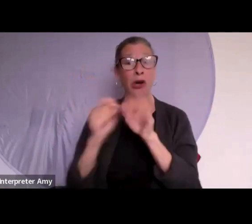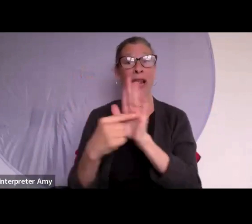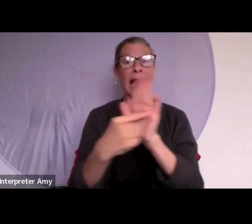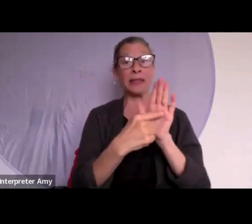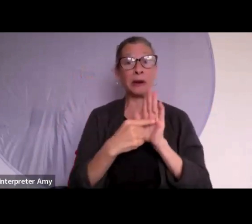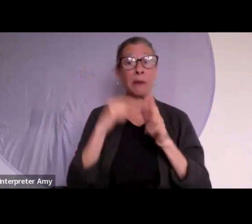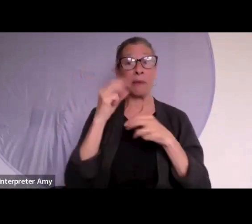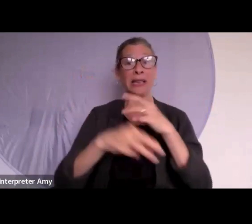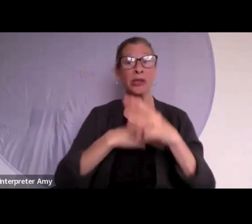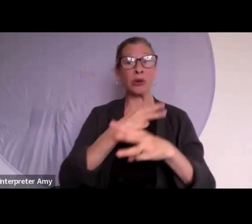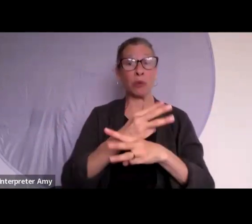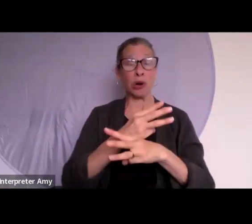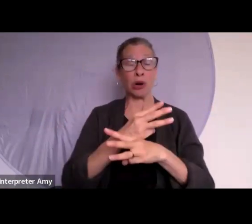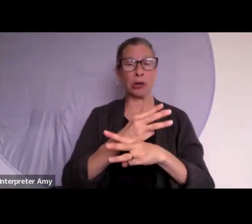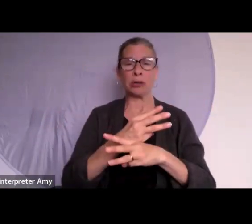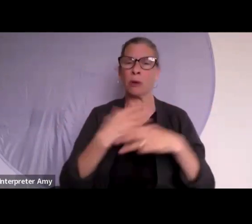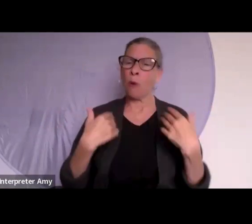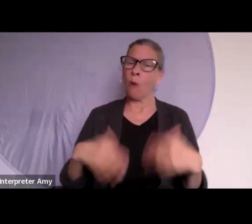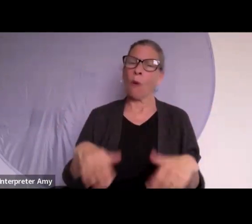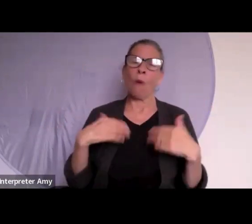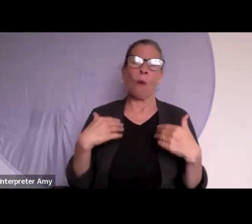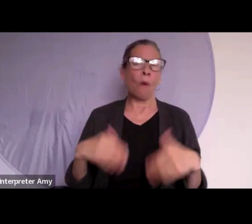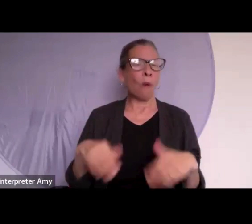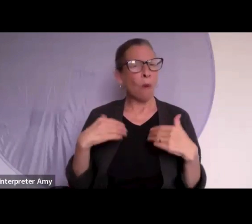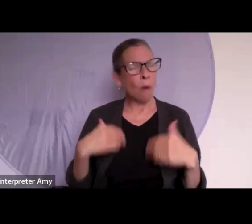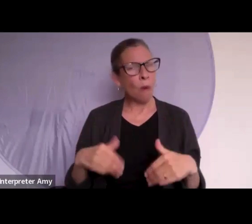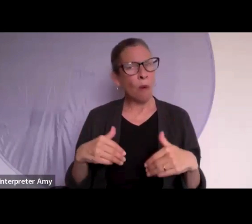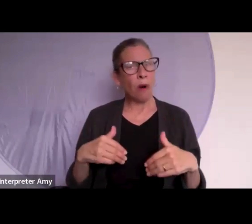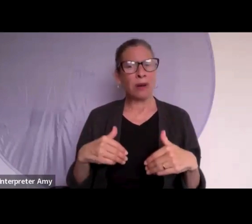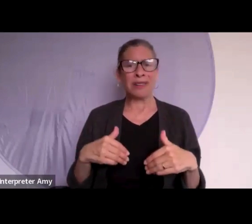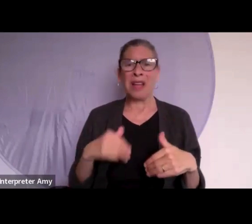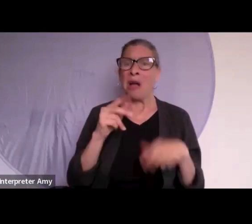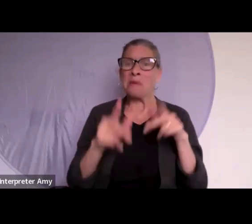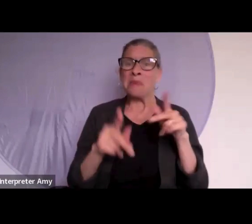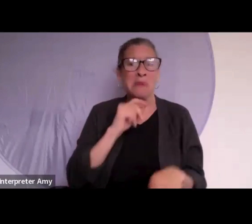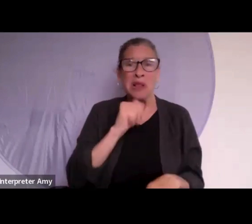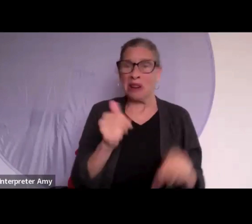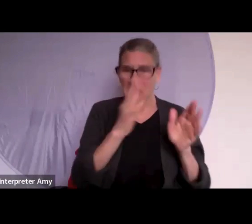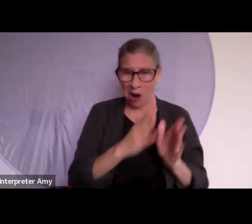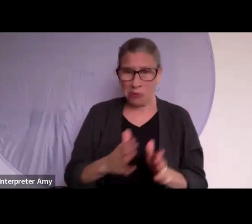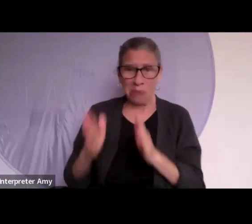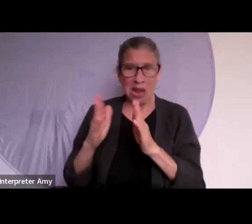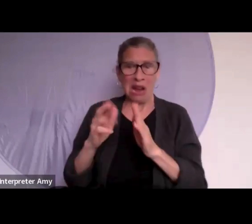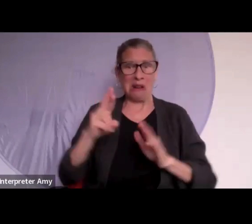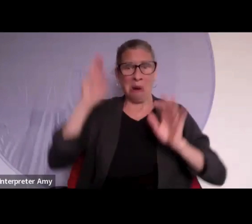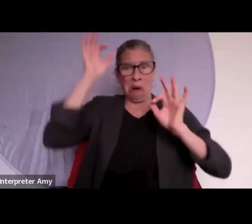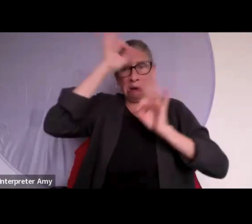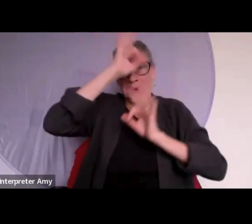of film where I can't tell you how unprepared and aware our